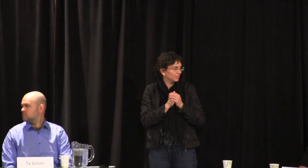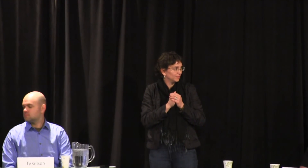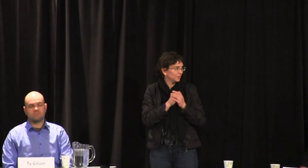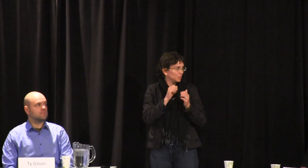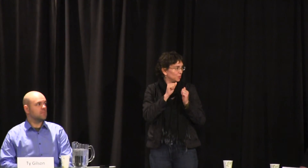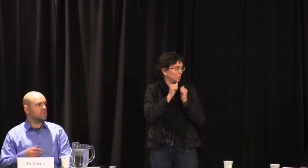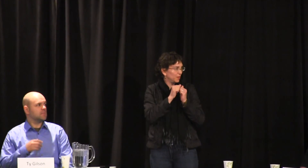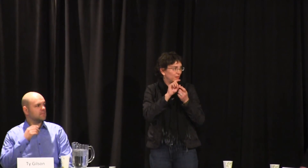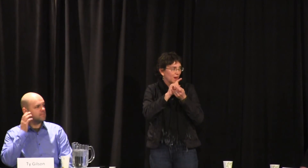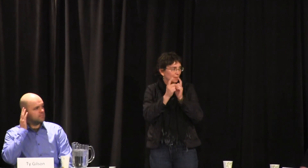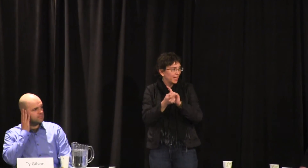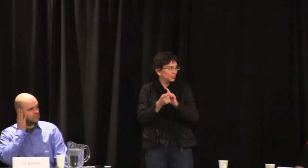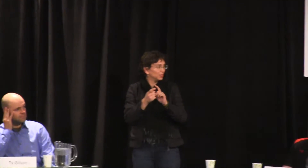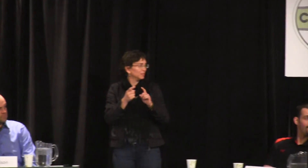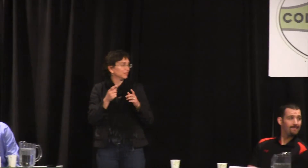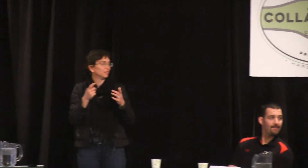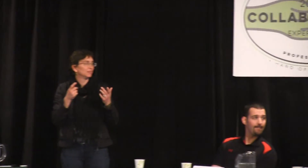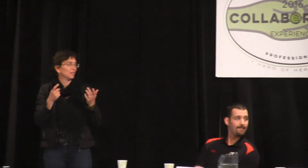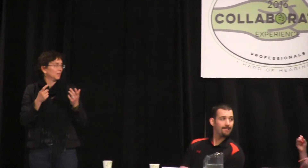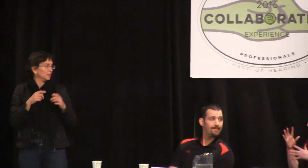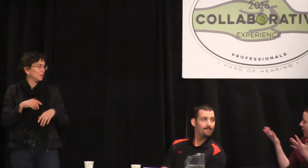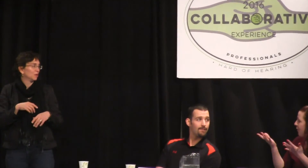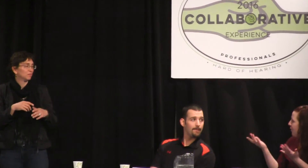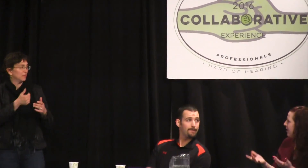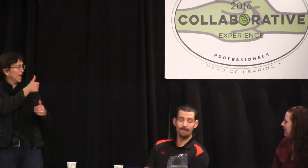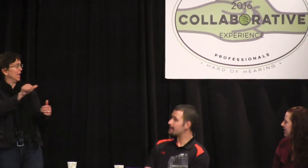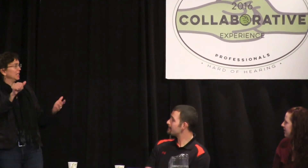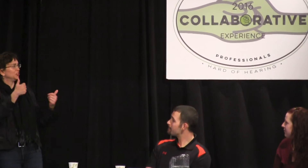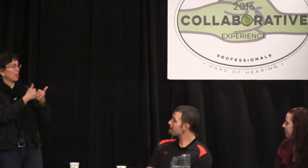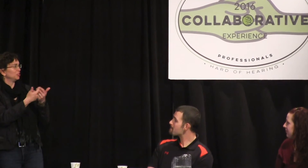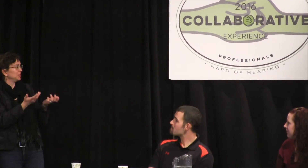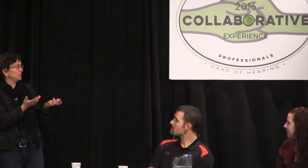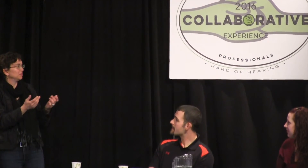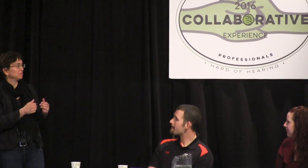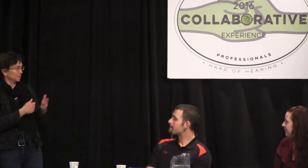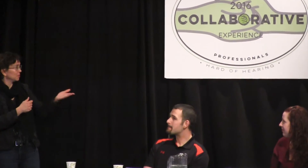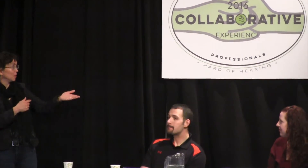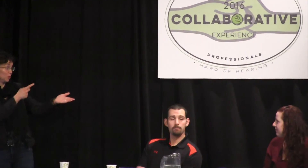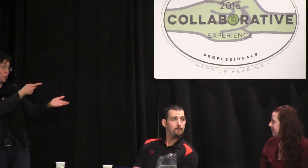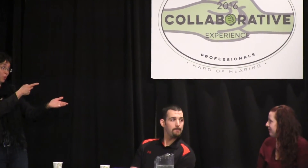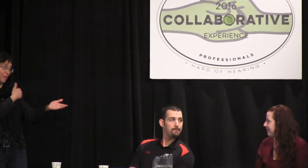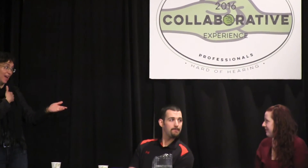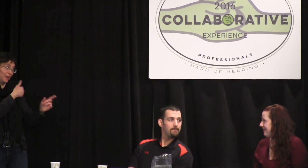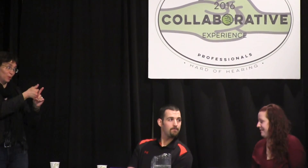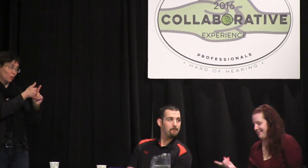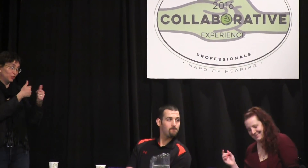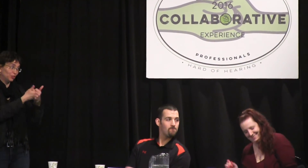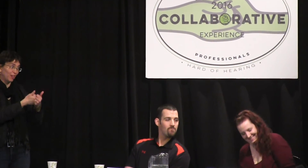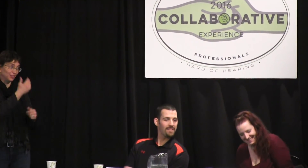Brandi: Do you mean in looking for a job? Elise: Oh, any kind of challenges.